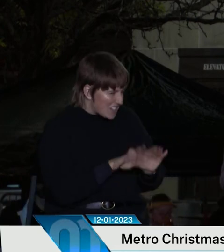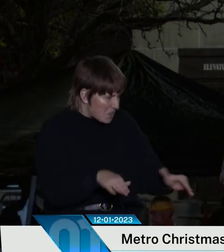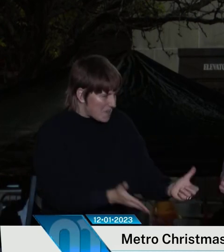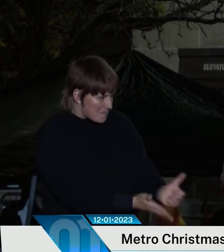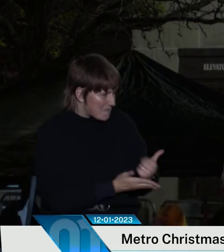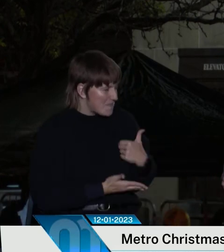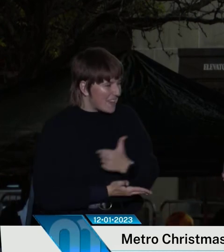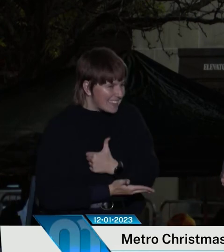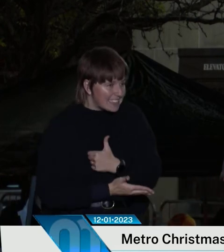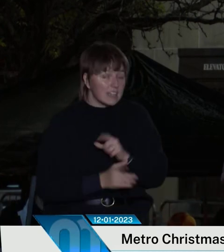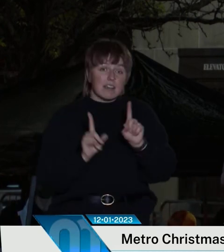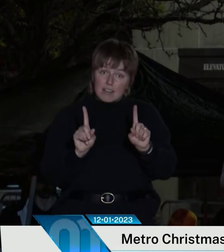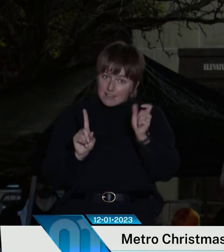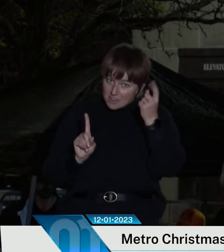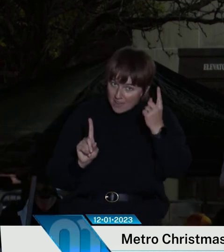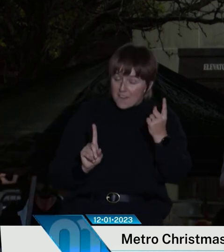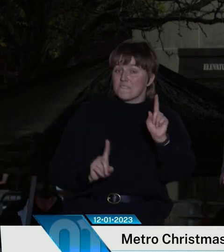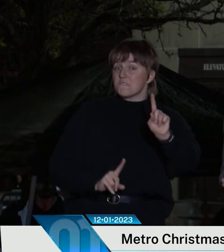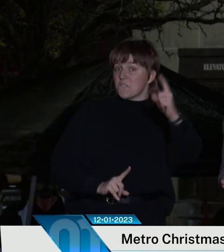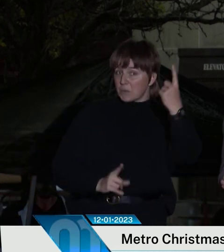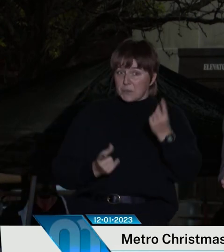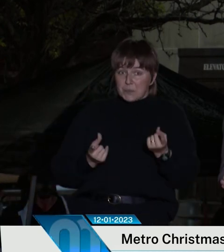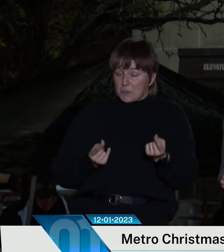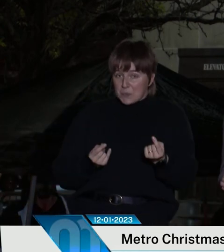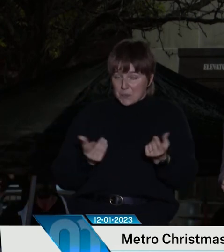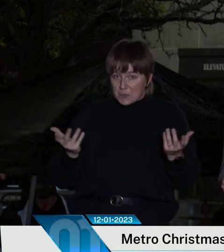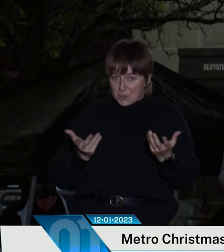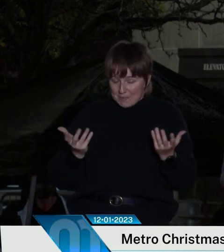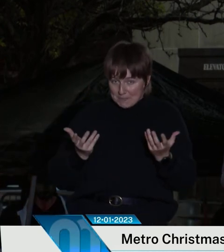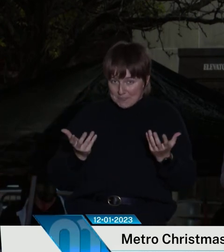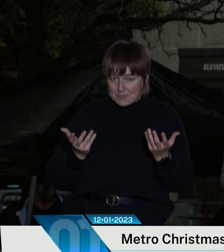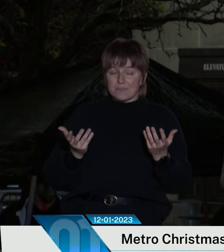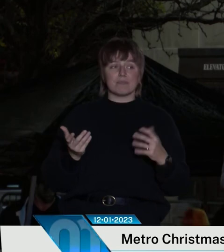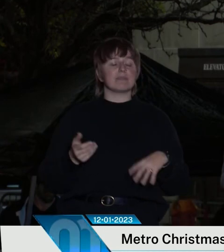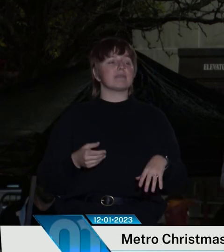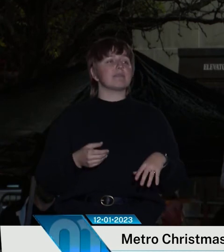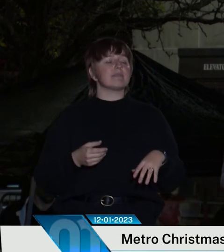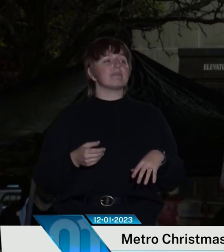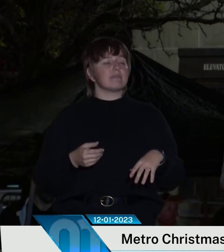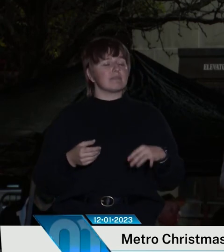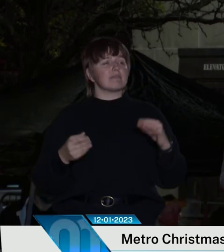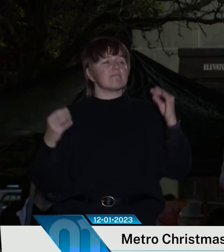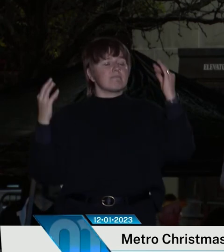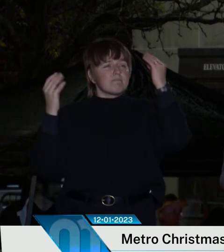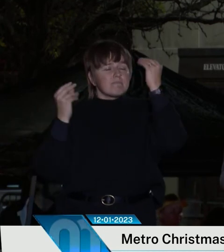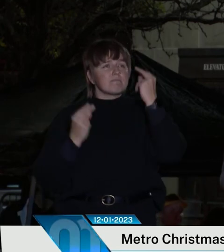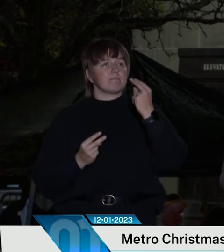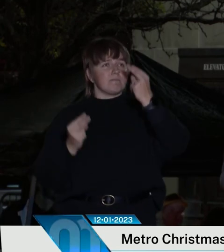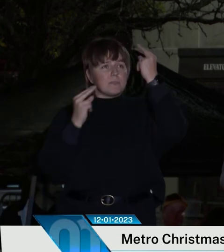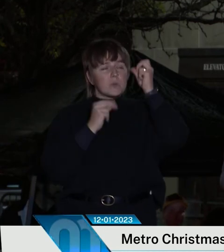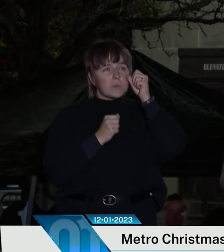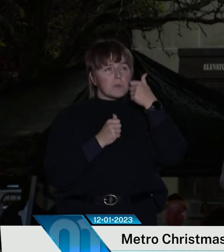HELP US TURN THOSE ON IN JUST A SECOND. BUT BEFORE WE DO, I